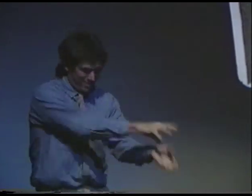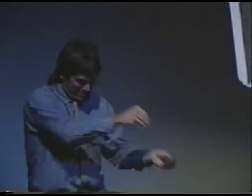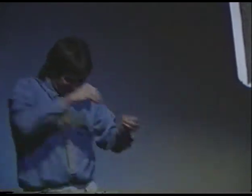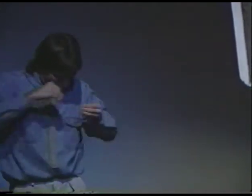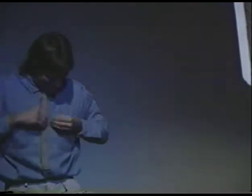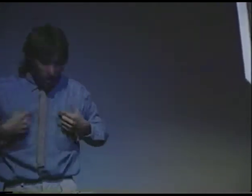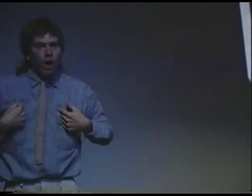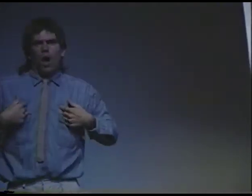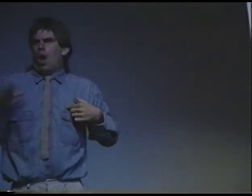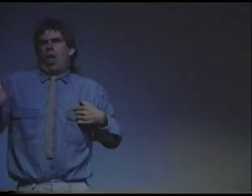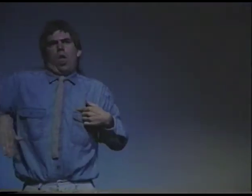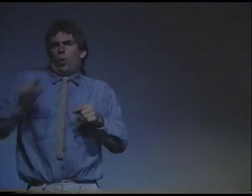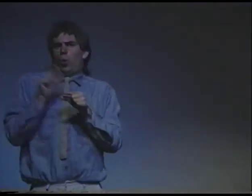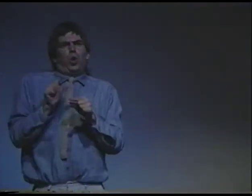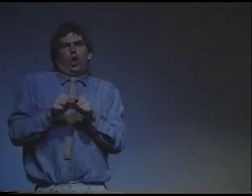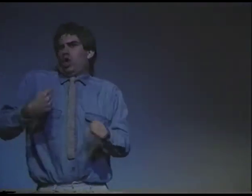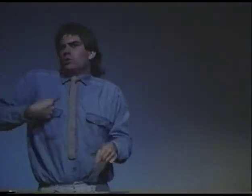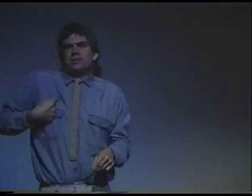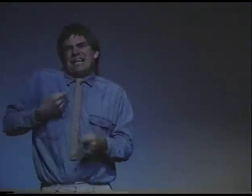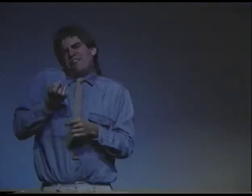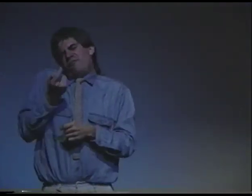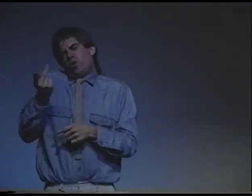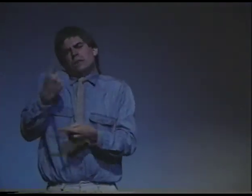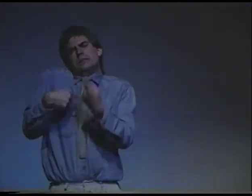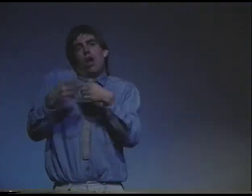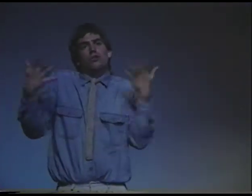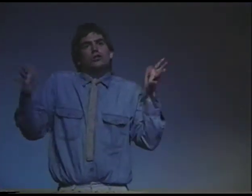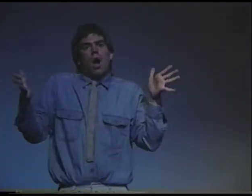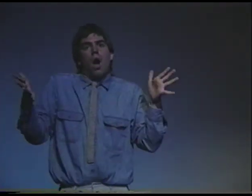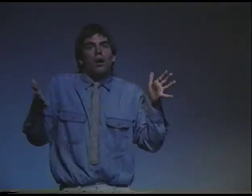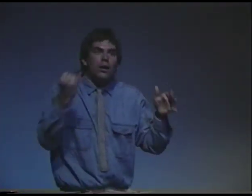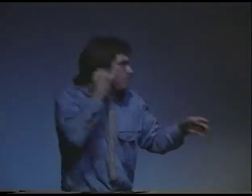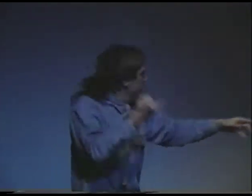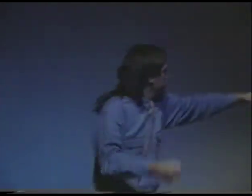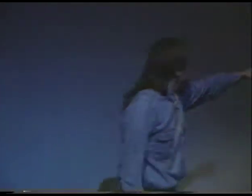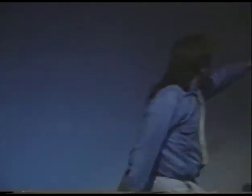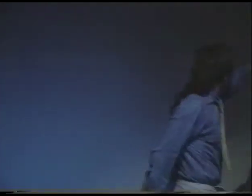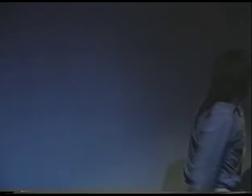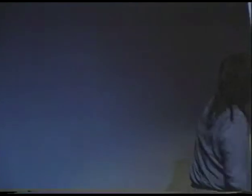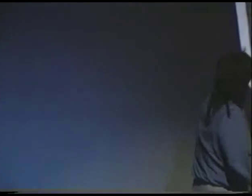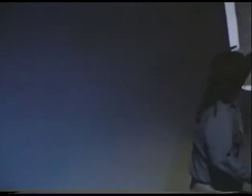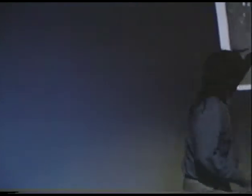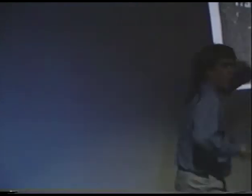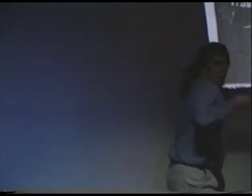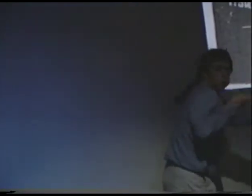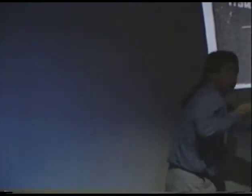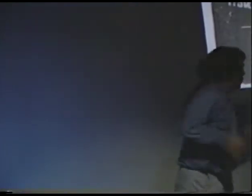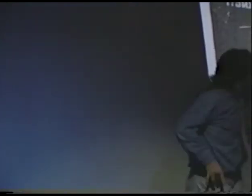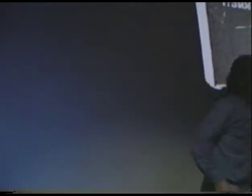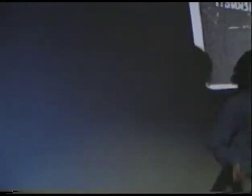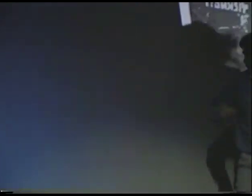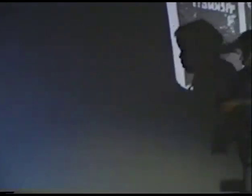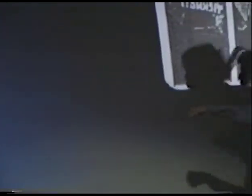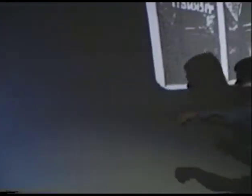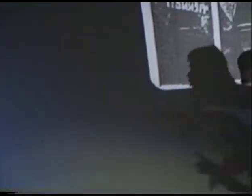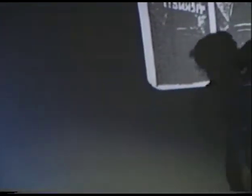There were no words involved in that magazine, and I only used a few signs. Here he is, riding.